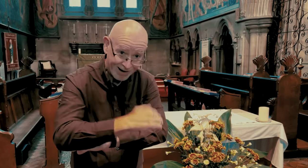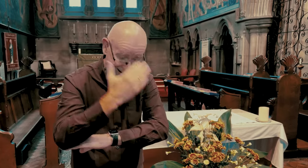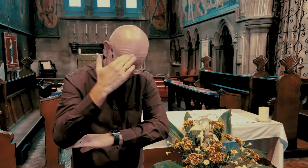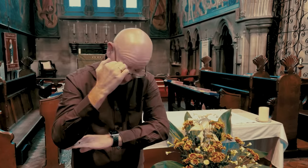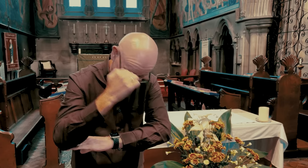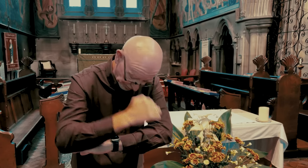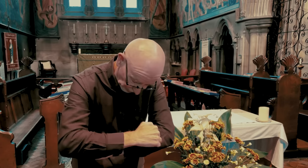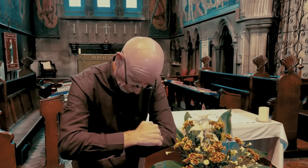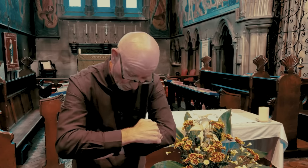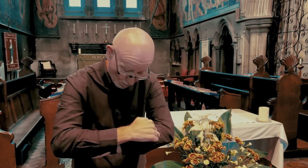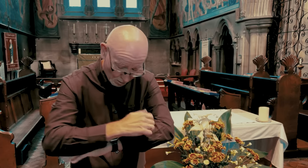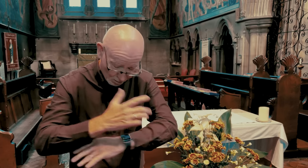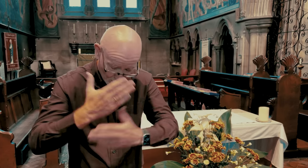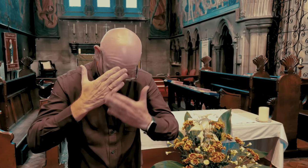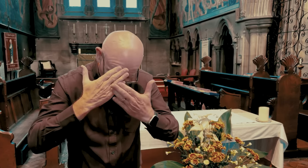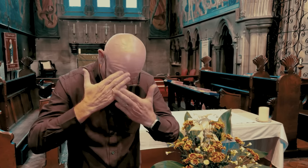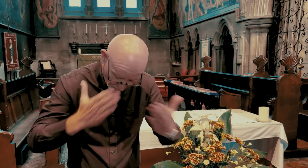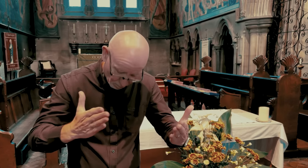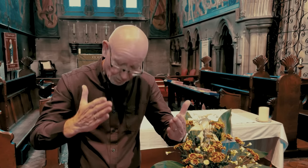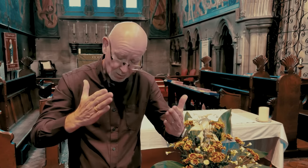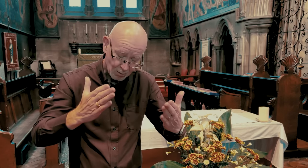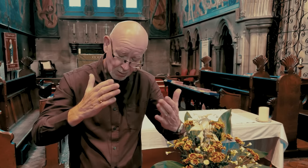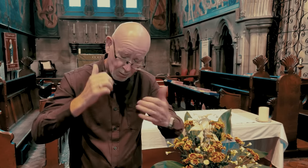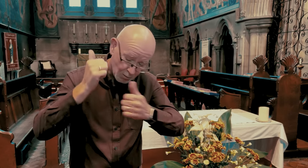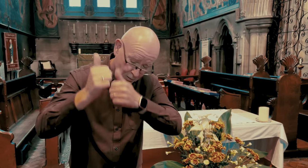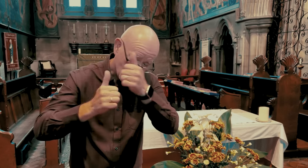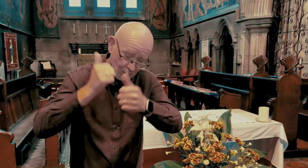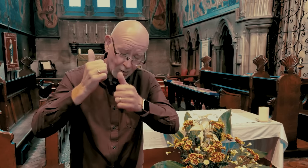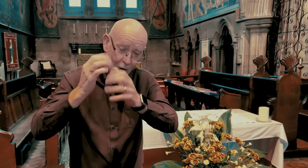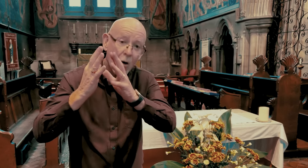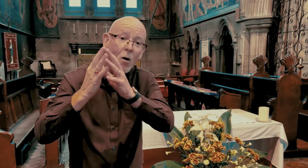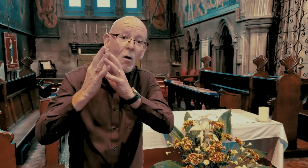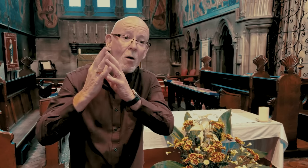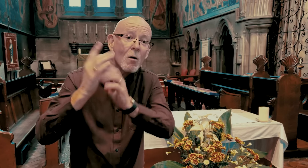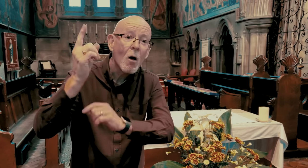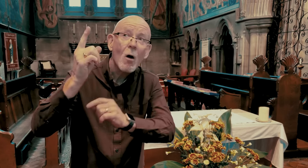and worshipped the Lord with their faces to the ground.